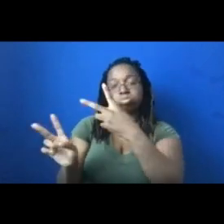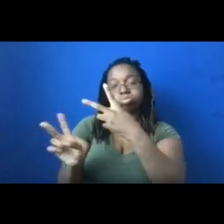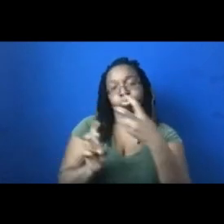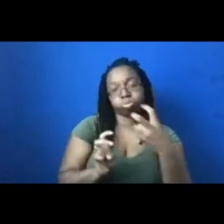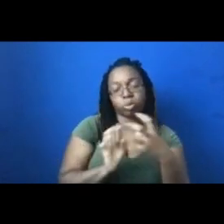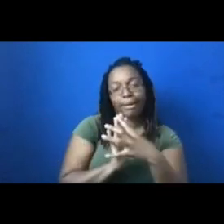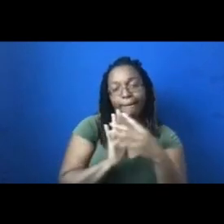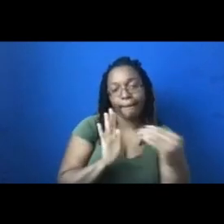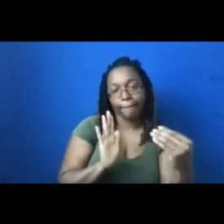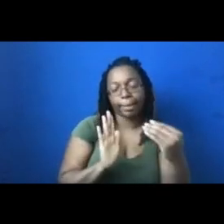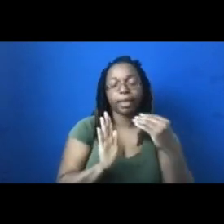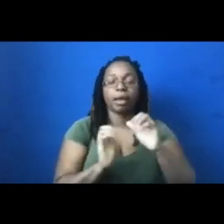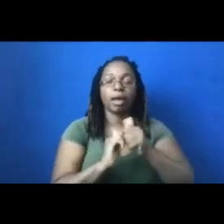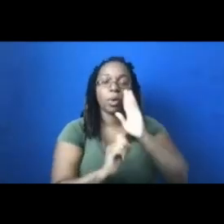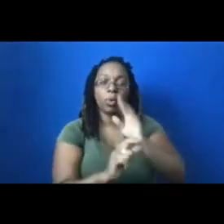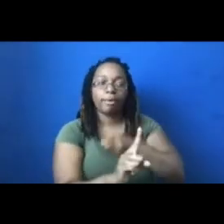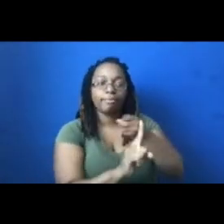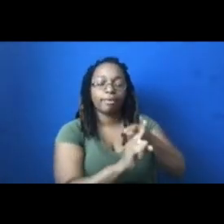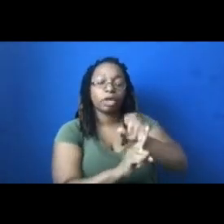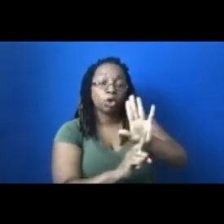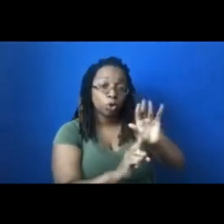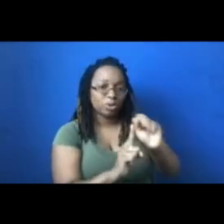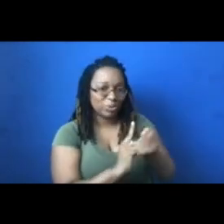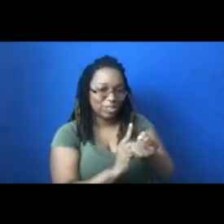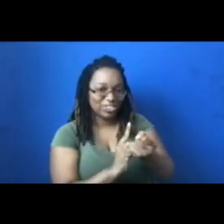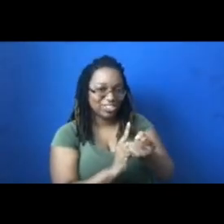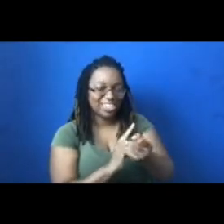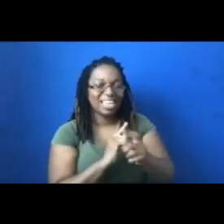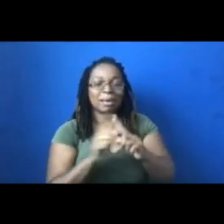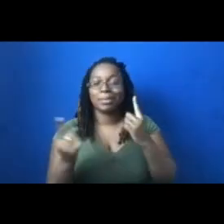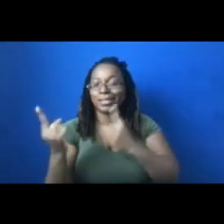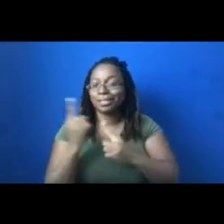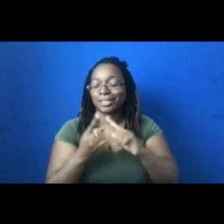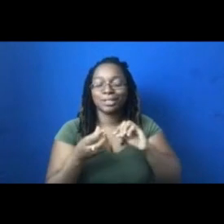consider how number of roles, number of skills and geography